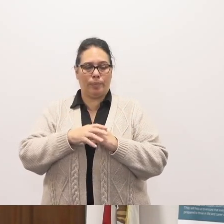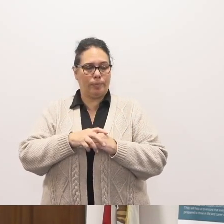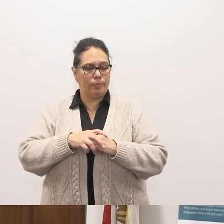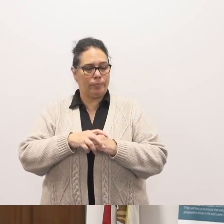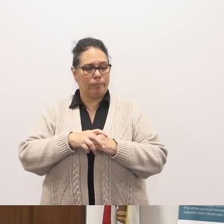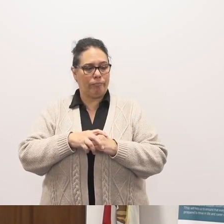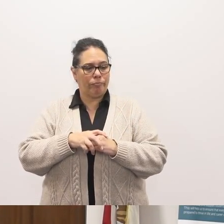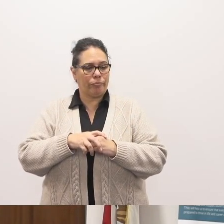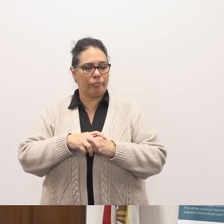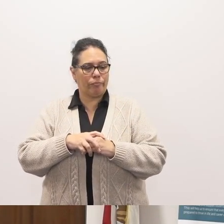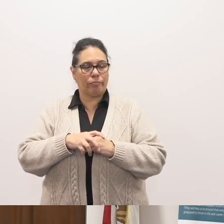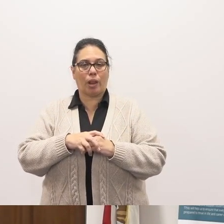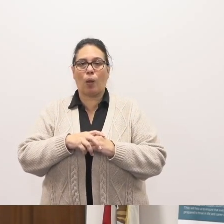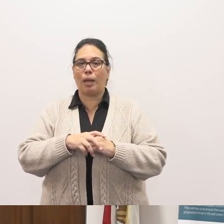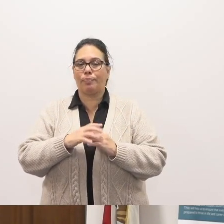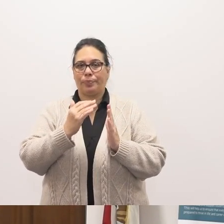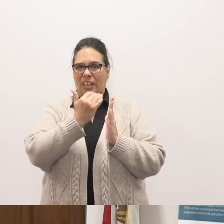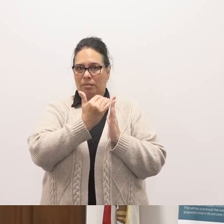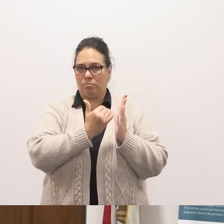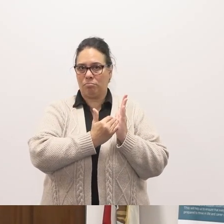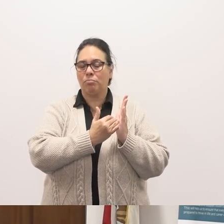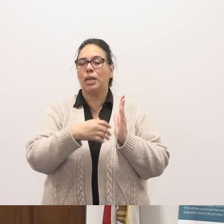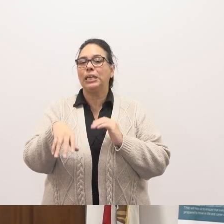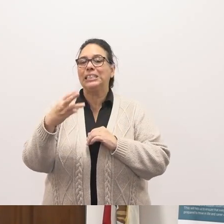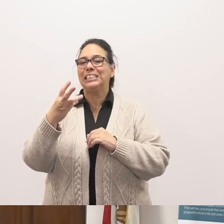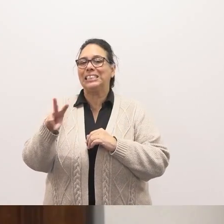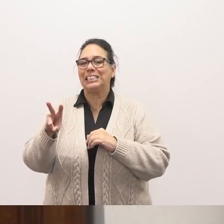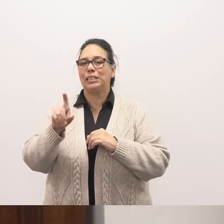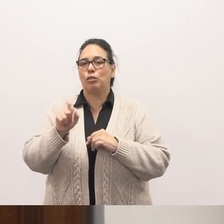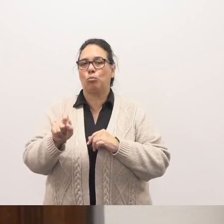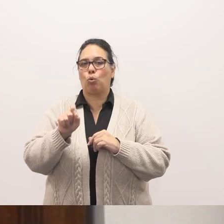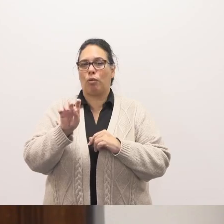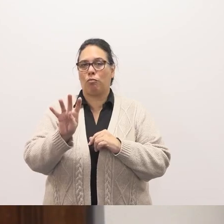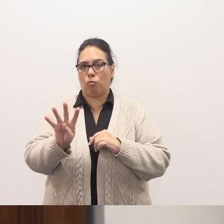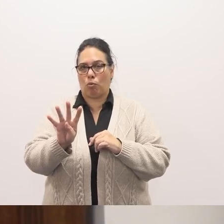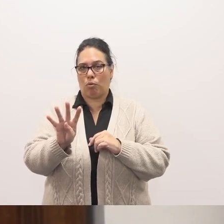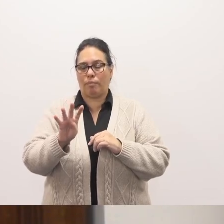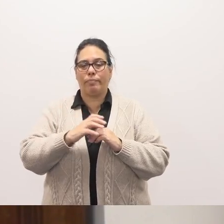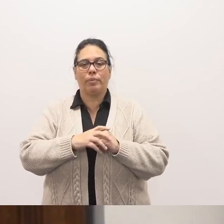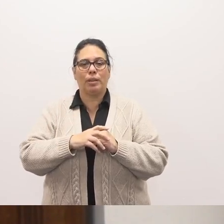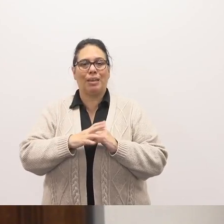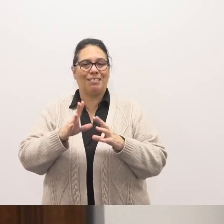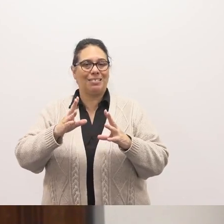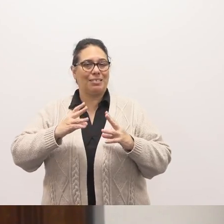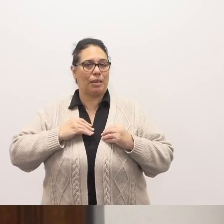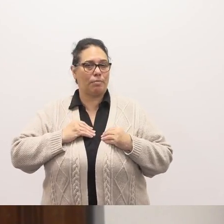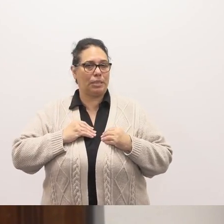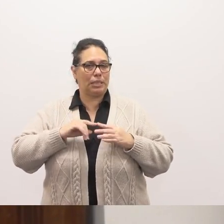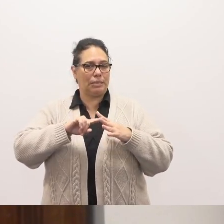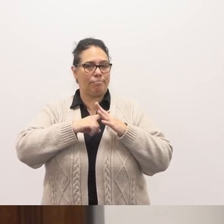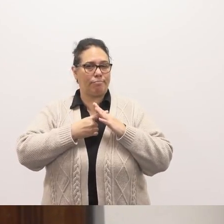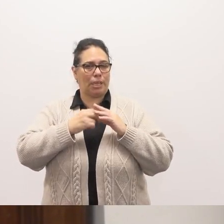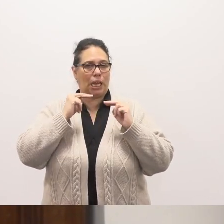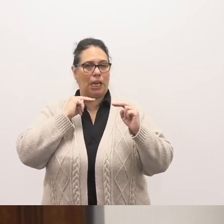And next we have Item 16.4, acceptance of the initial bargaining proposals